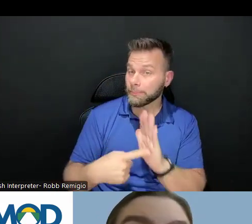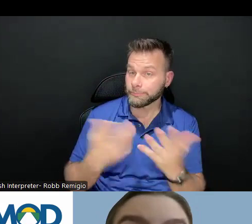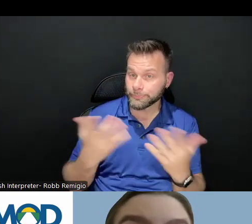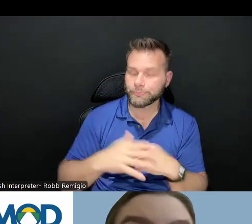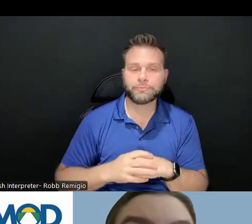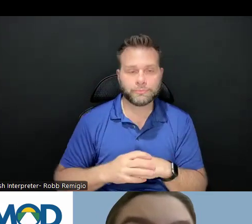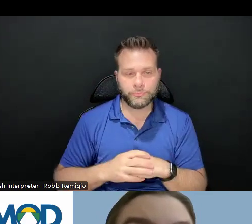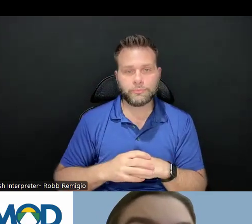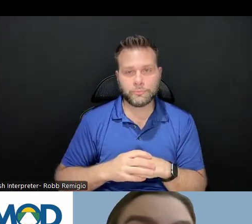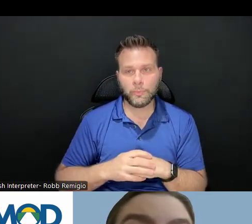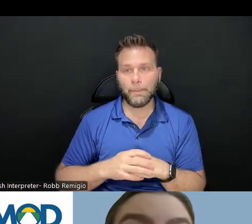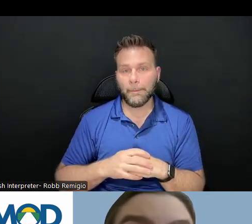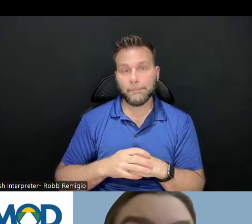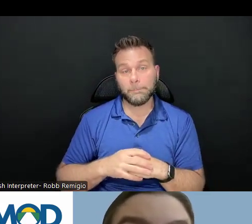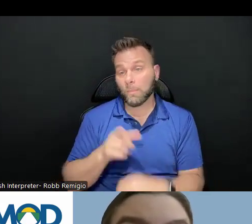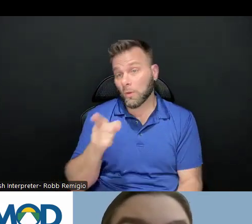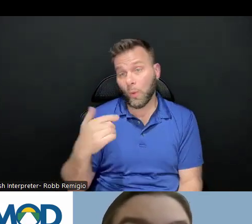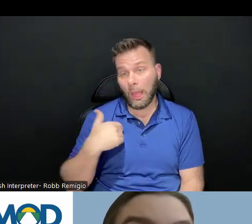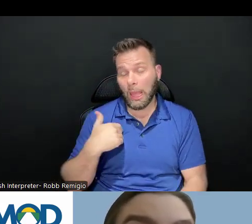you have something that -- you